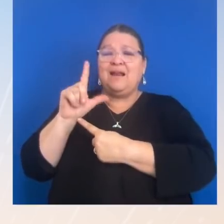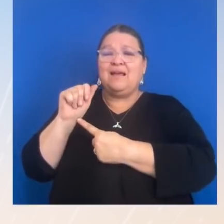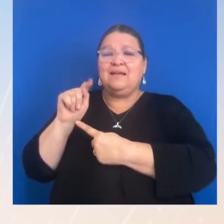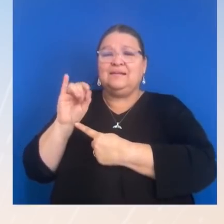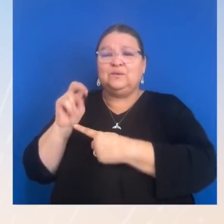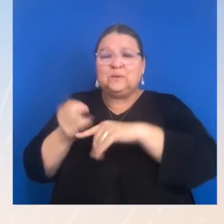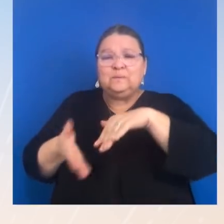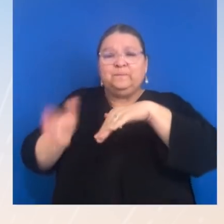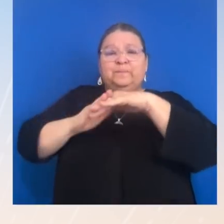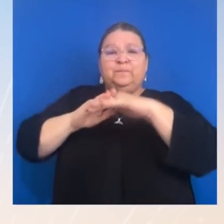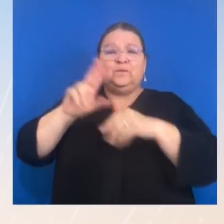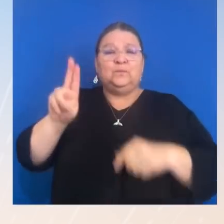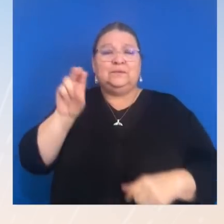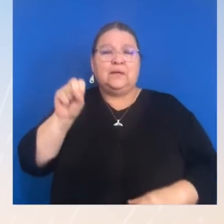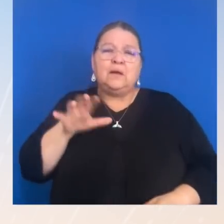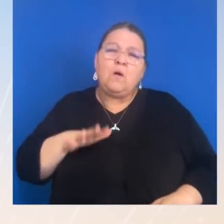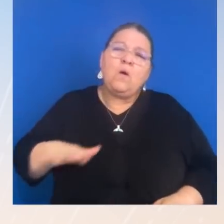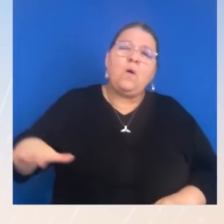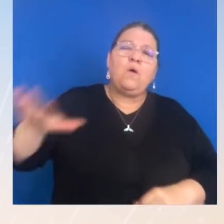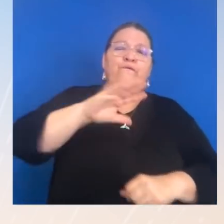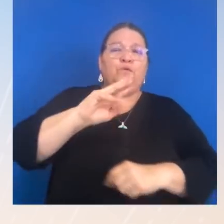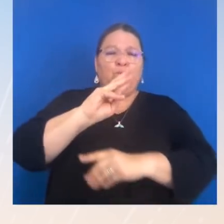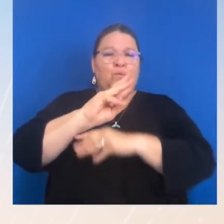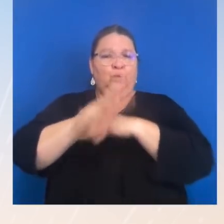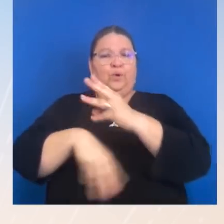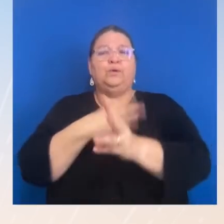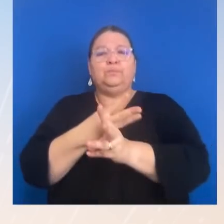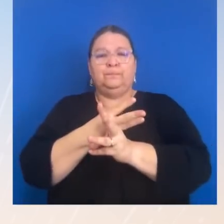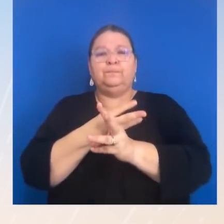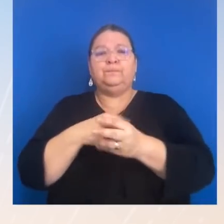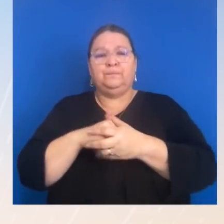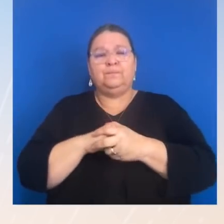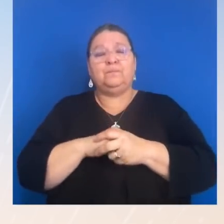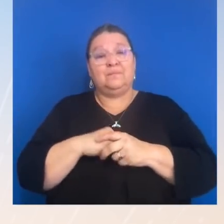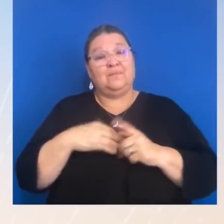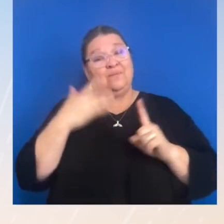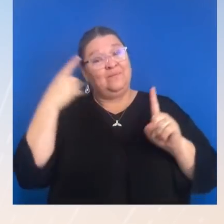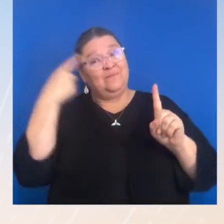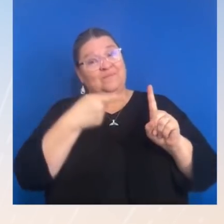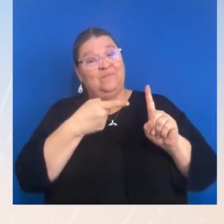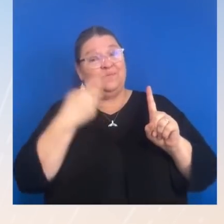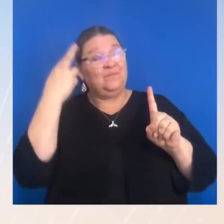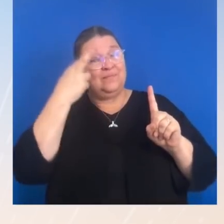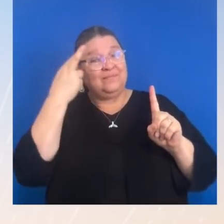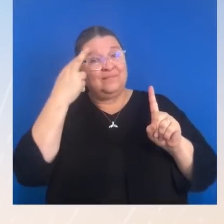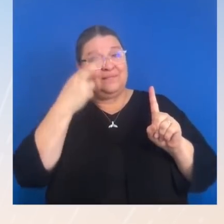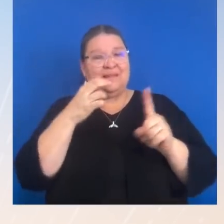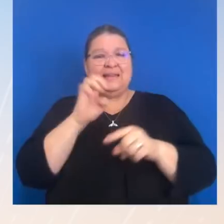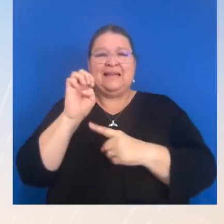And that is a significant contributor to inflation -- the inflationary numbers we saw come out today. The Press: You said this is "temporary,"